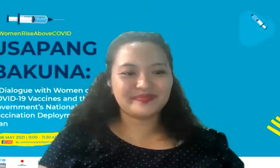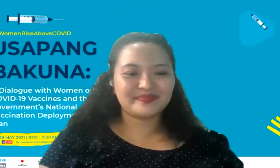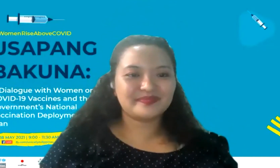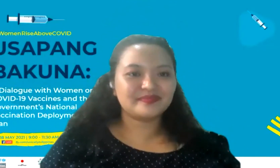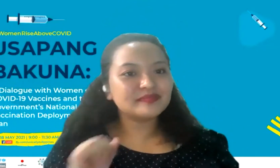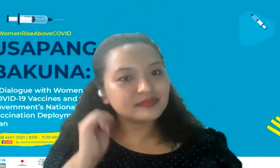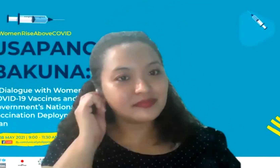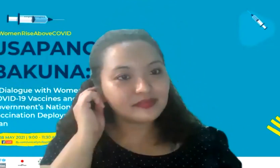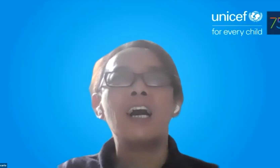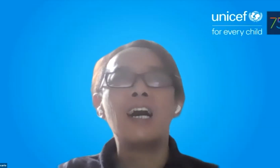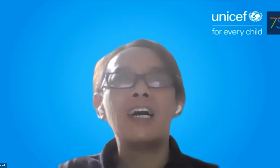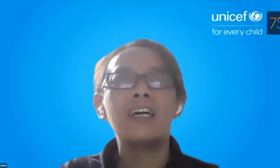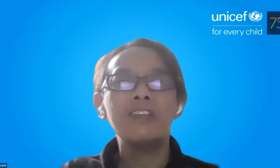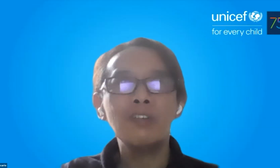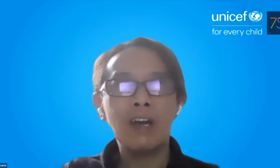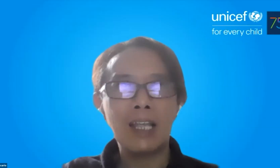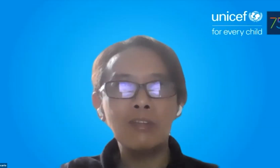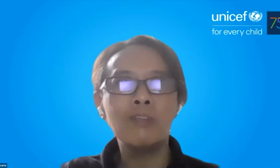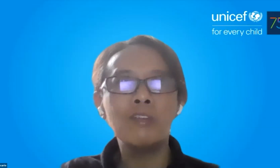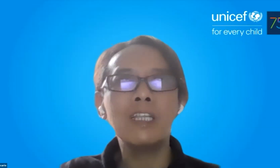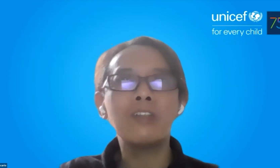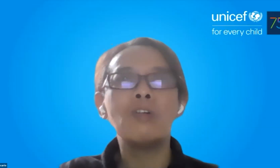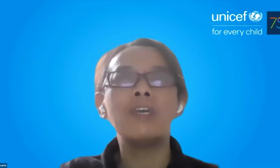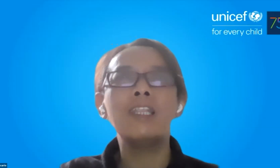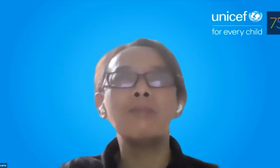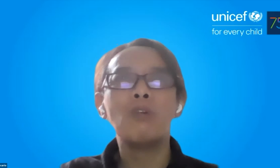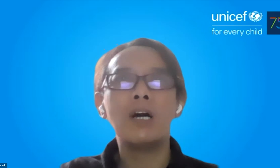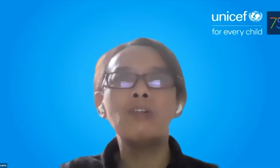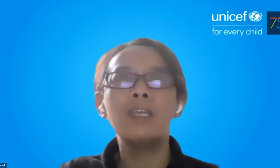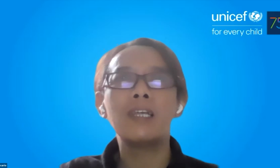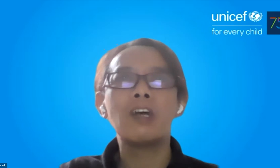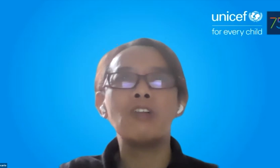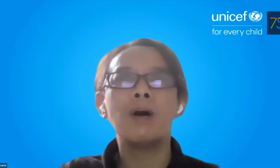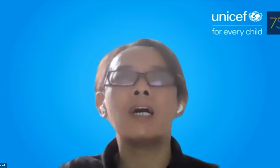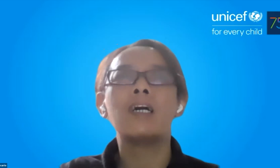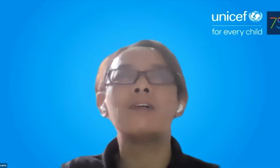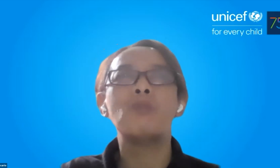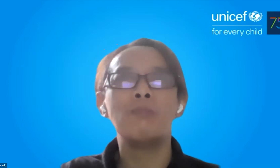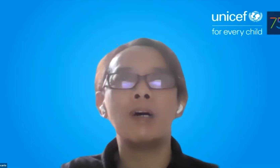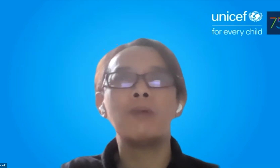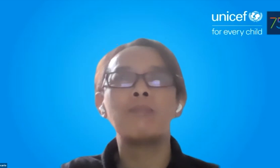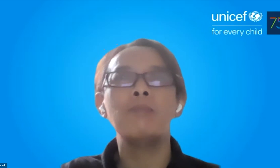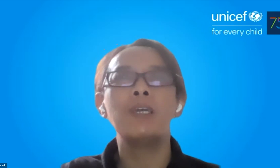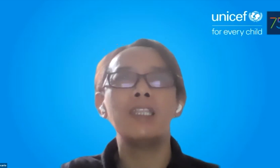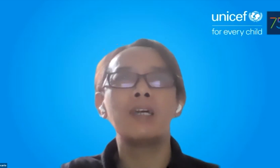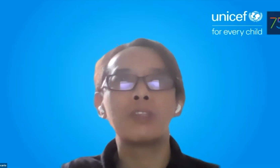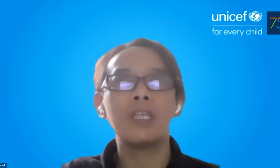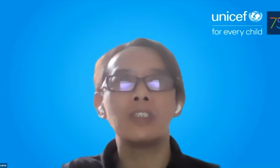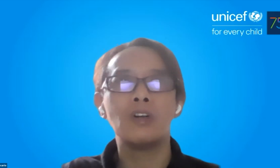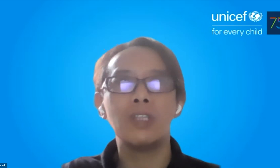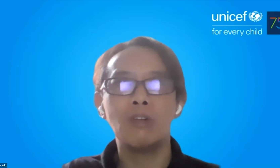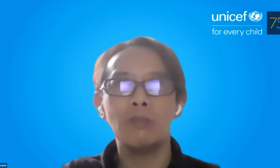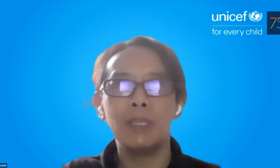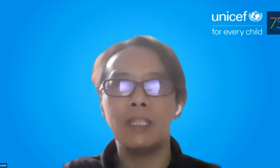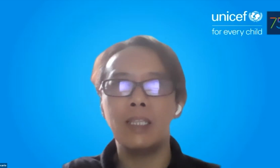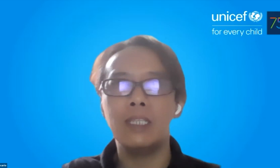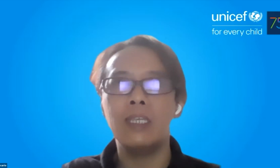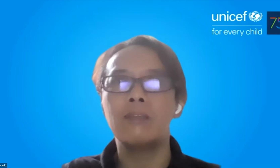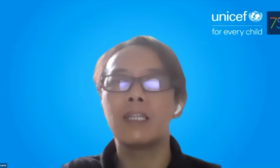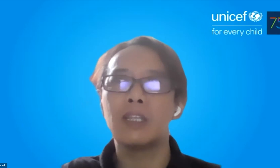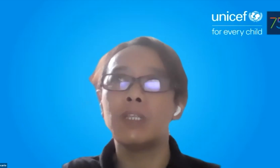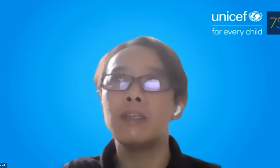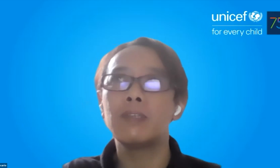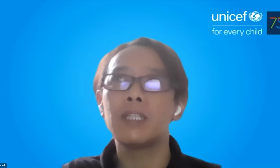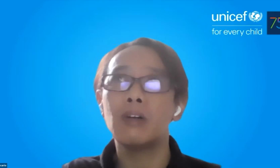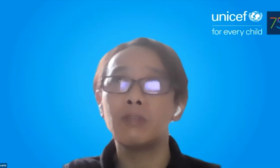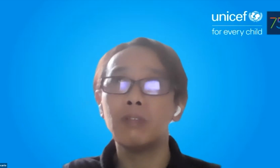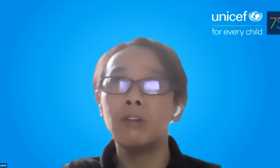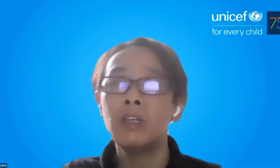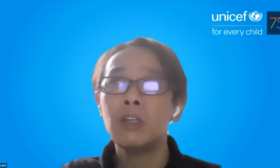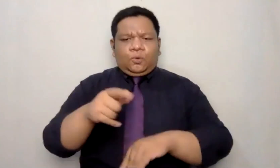Our next question: how many months or how many years will the COVID-19 vaccines give protection to a person?